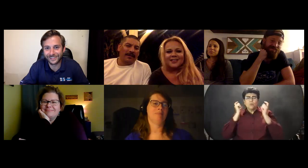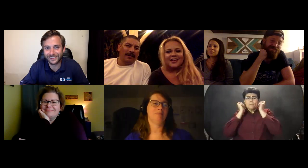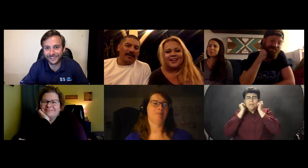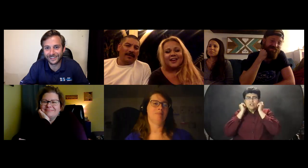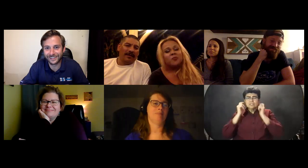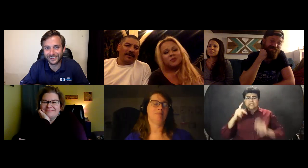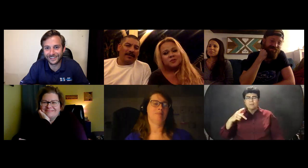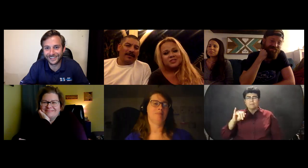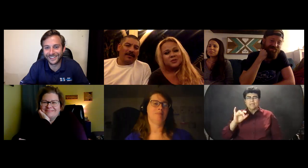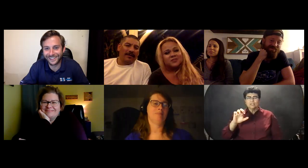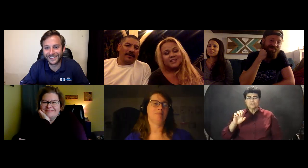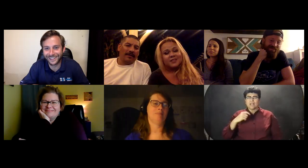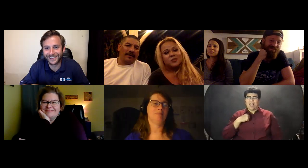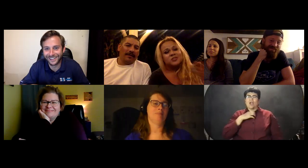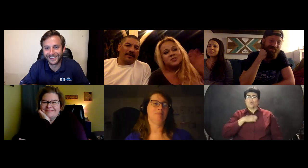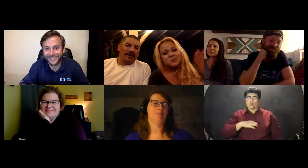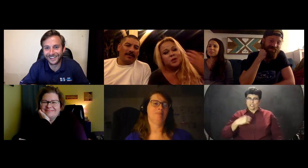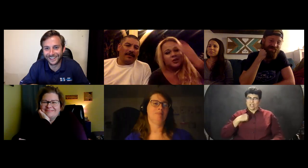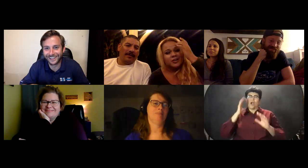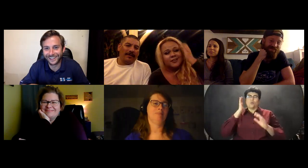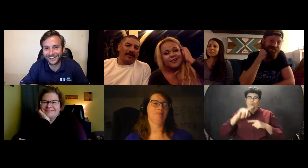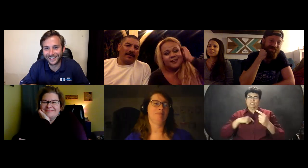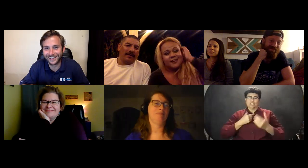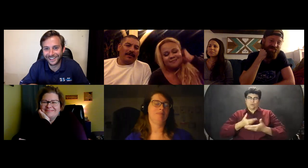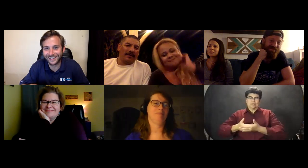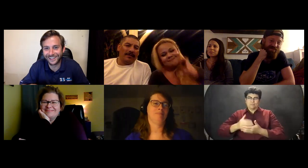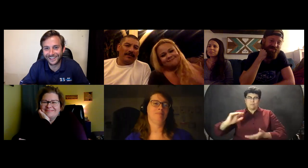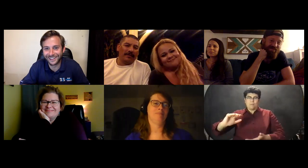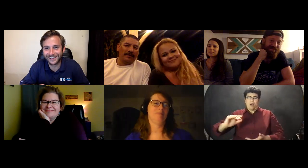and i really wish i would have done it when she was smaller